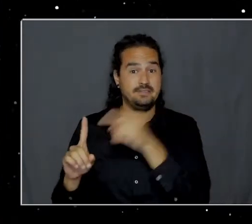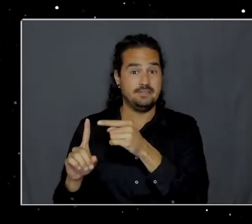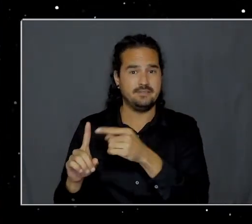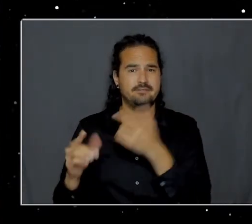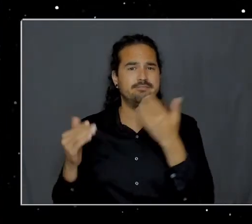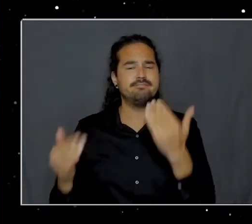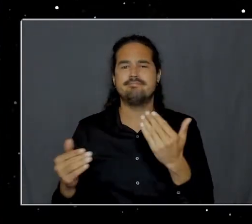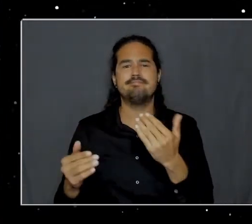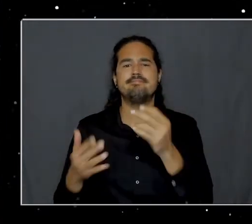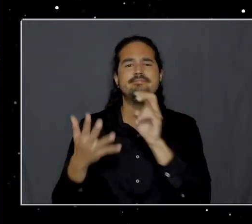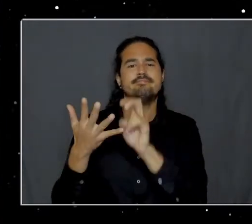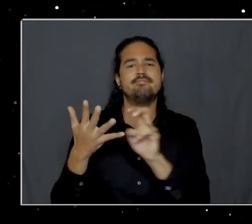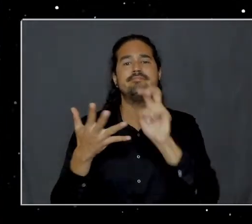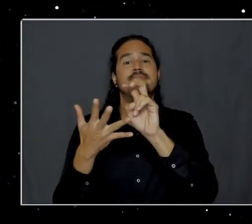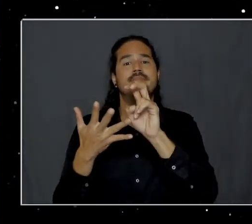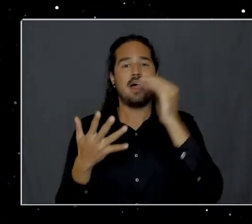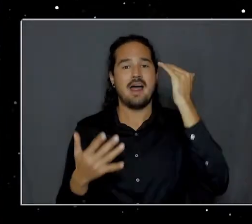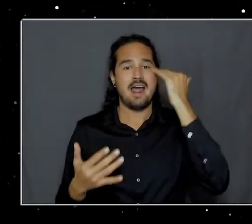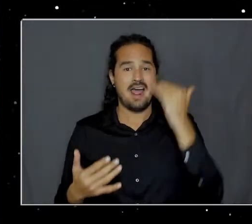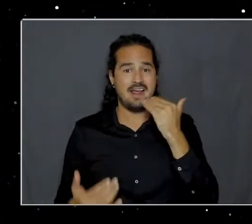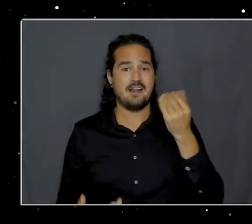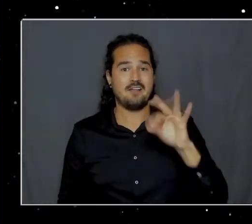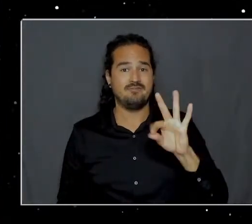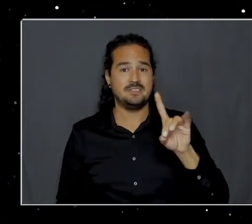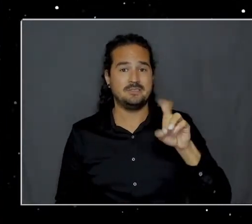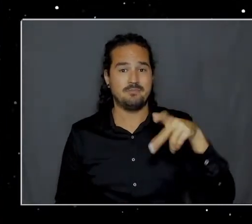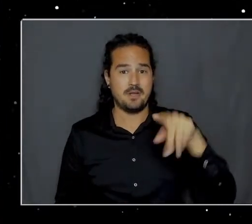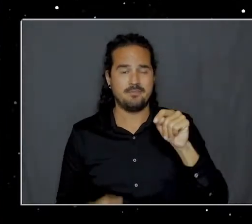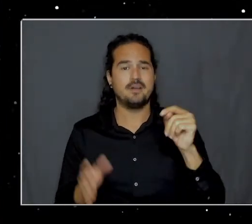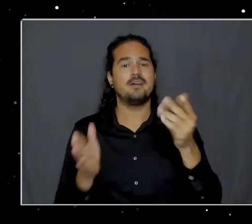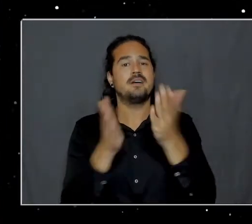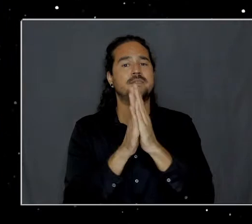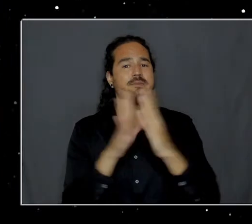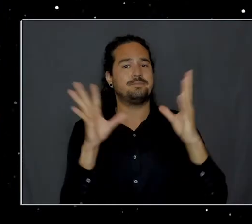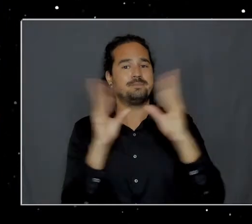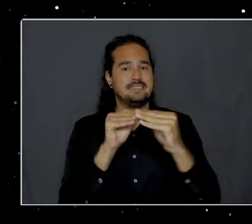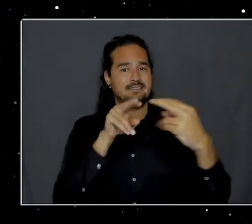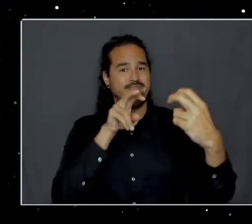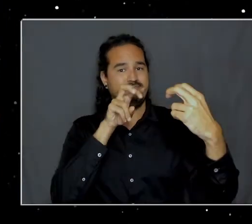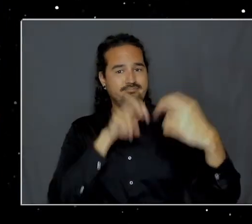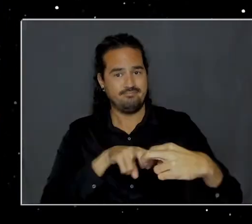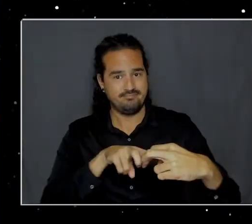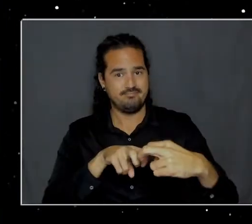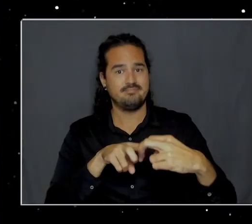SO, IVY THEN IMMEDIATELY WENT TO THE HEAD OF THAT DEPARTMENT, SCHEDULED A MEETING WITH THAT